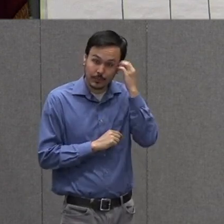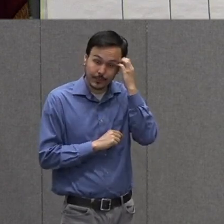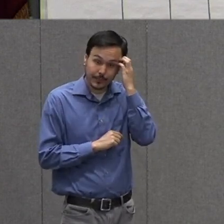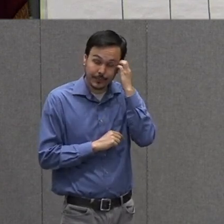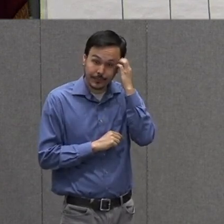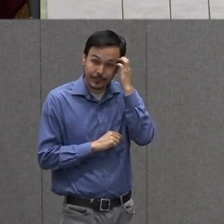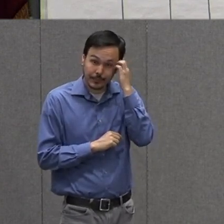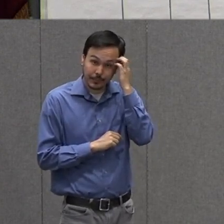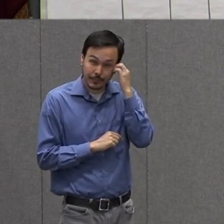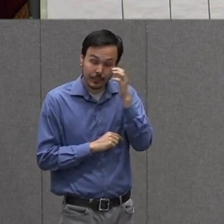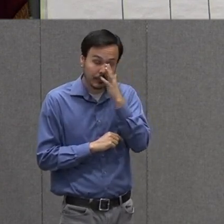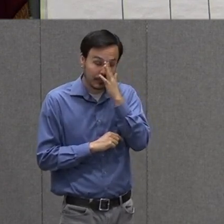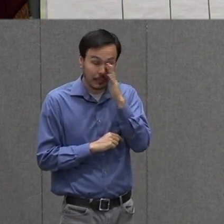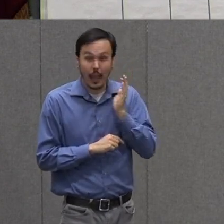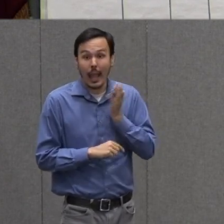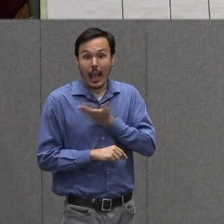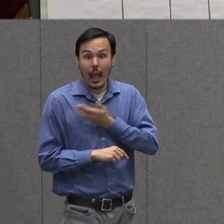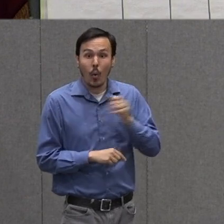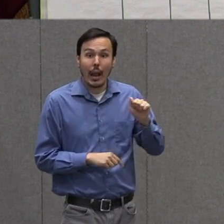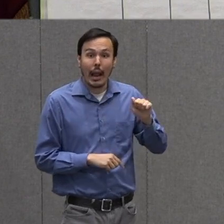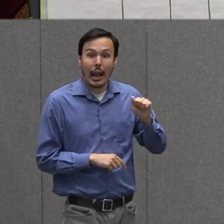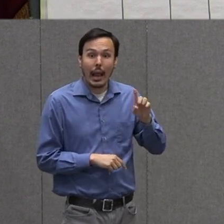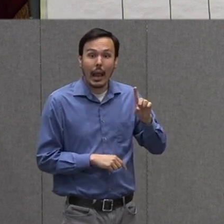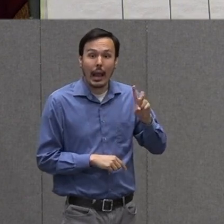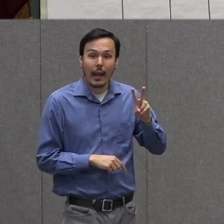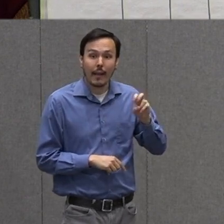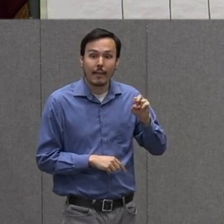our adverbs are coming right after the verb.